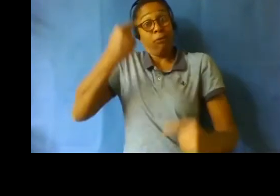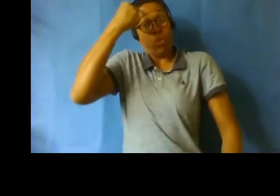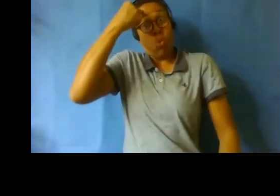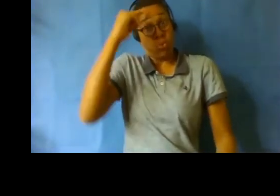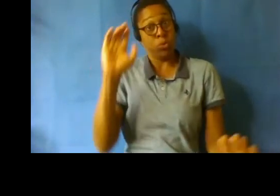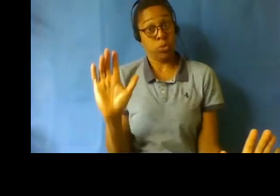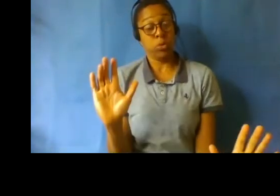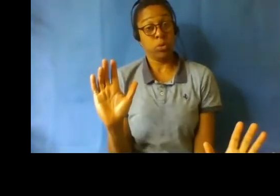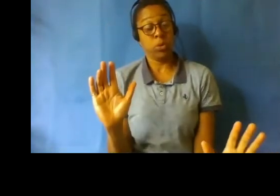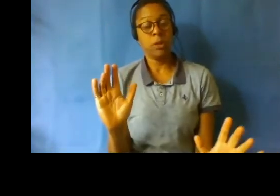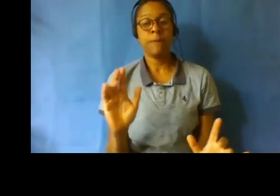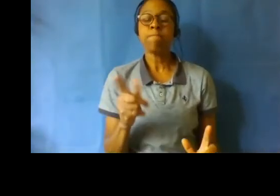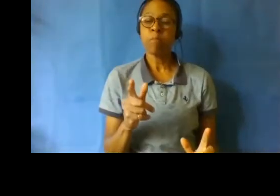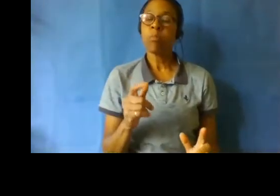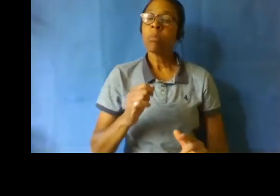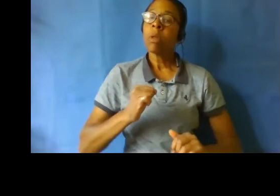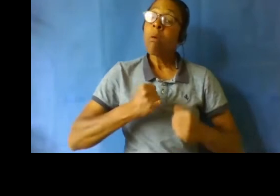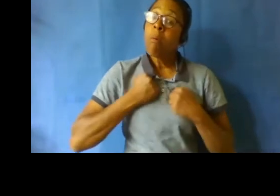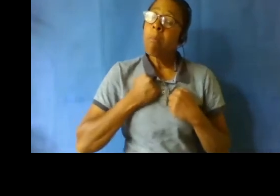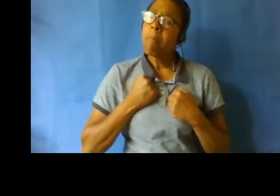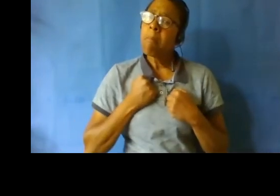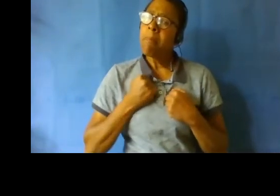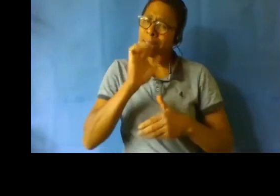hormones it can feel like there is a lack of care for black trans people